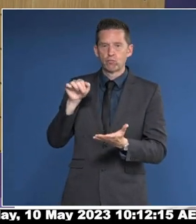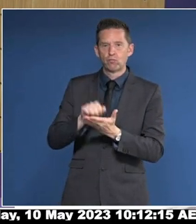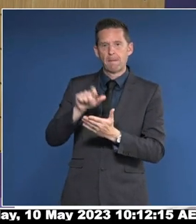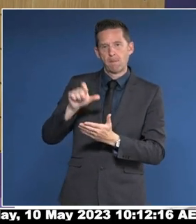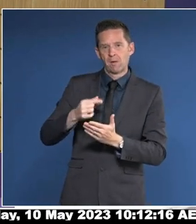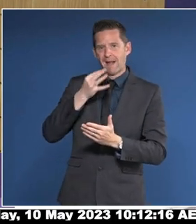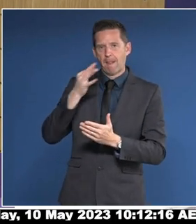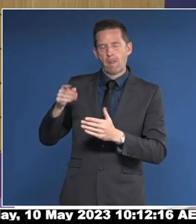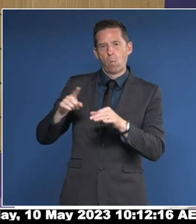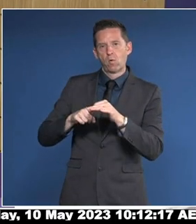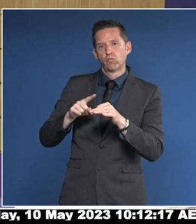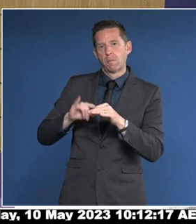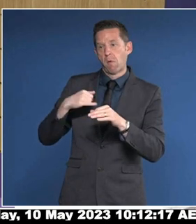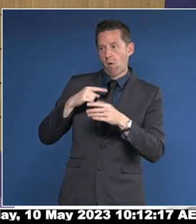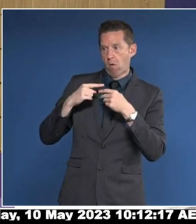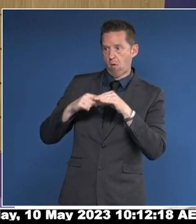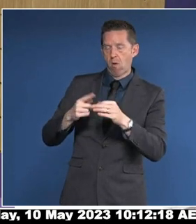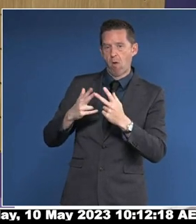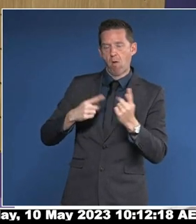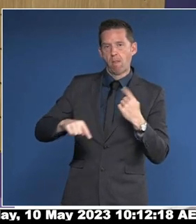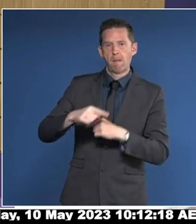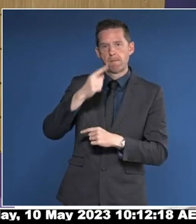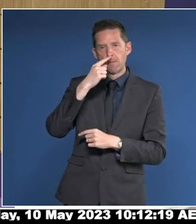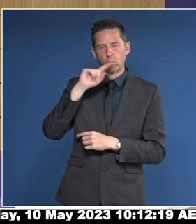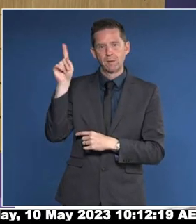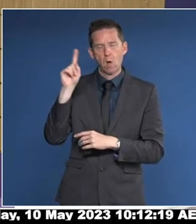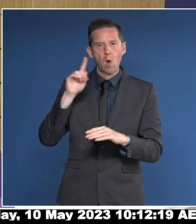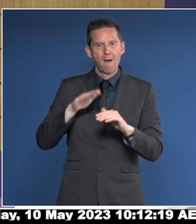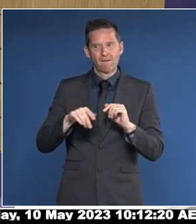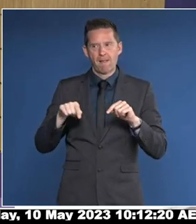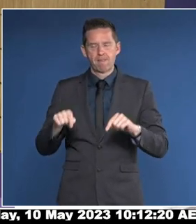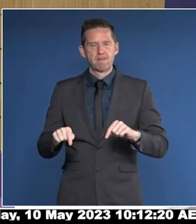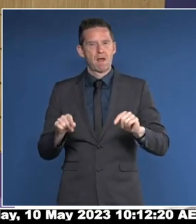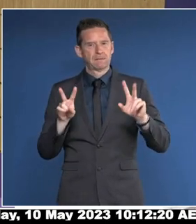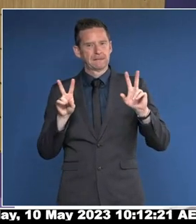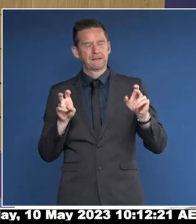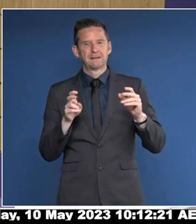question of other witnesses today around that particular phrase, because as a First